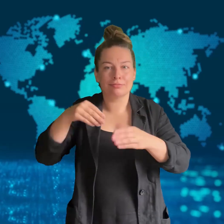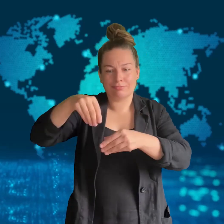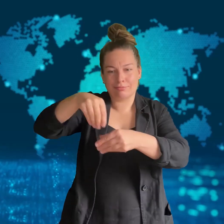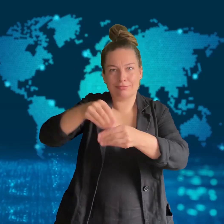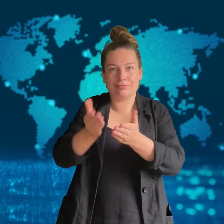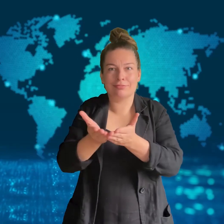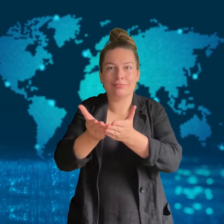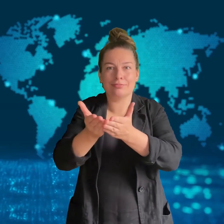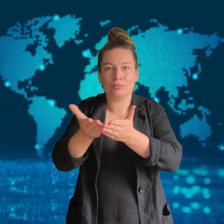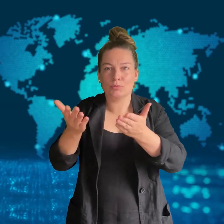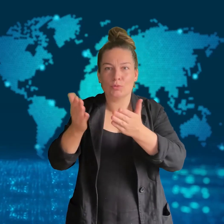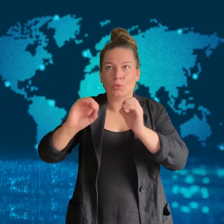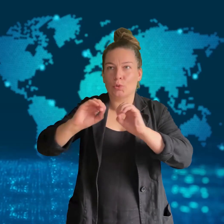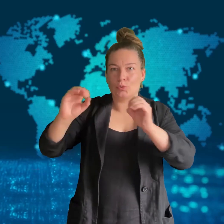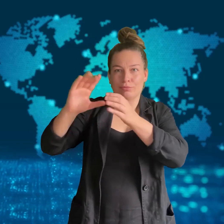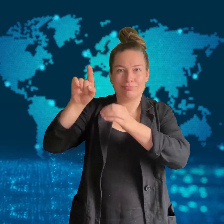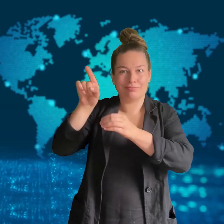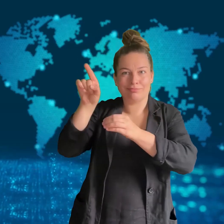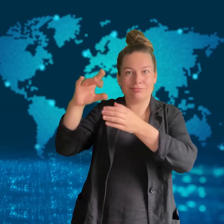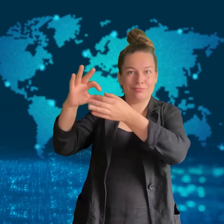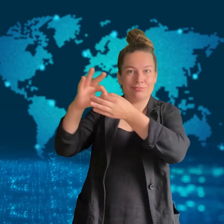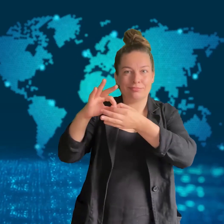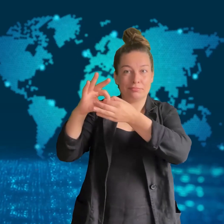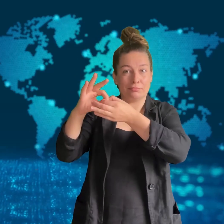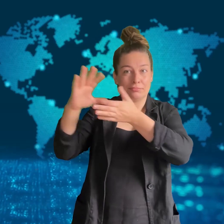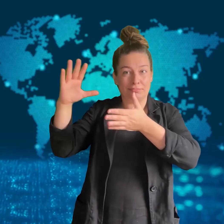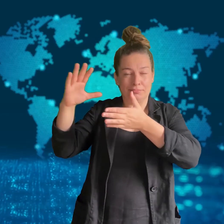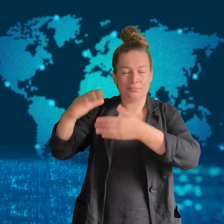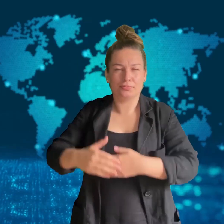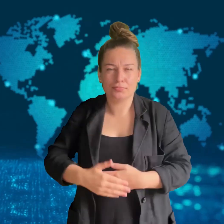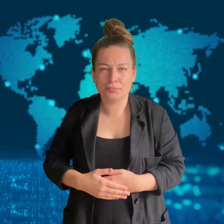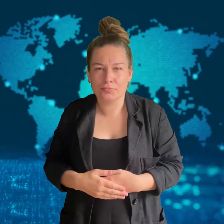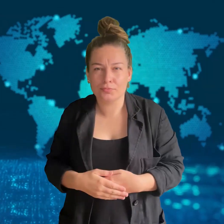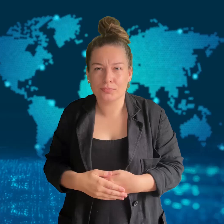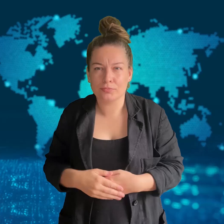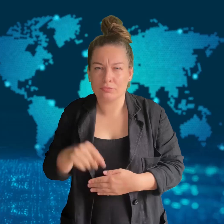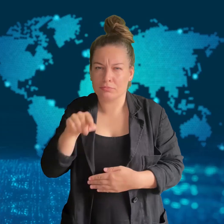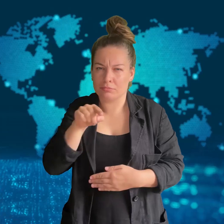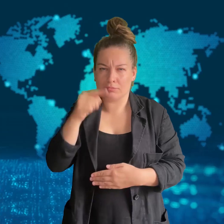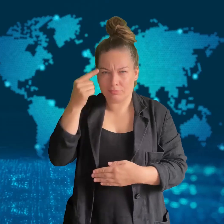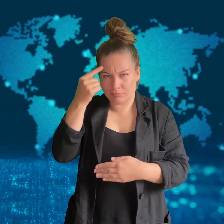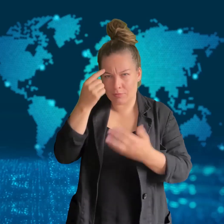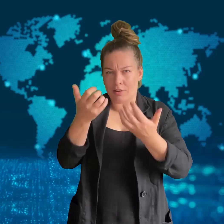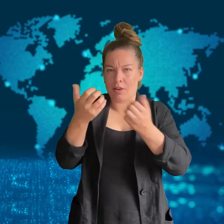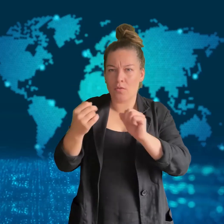According to some, it was carried onboard the yacht